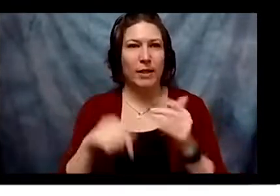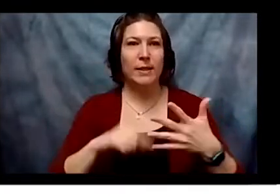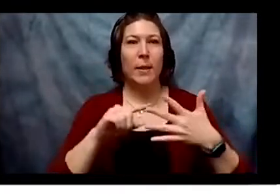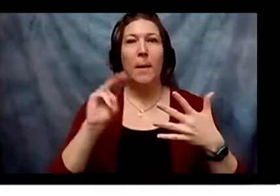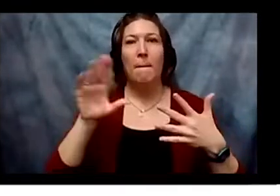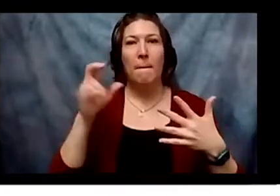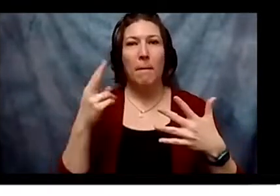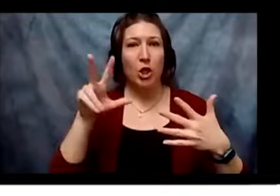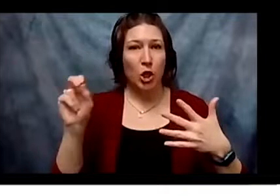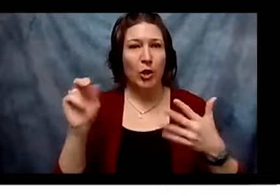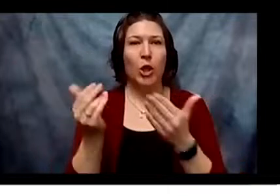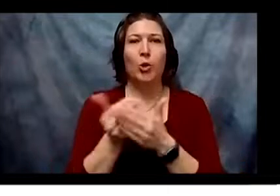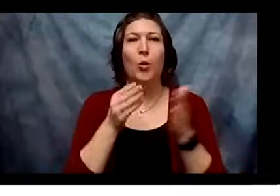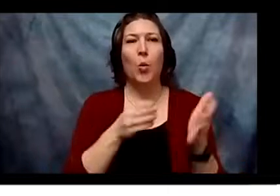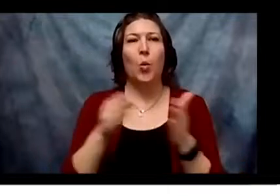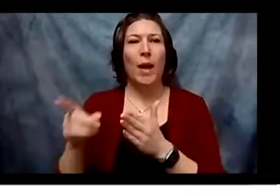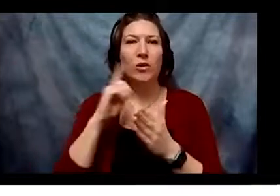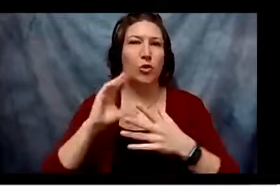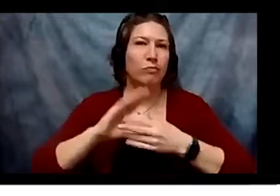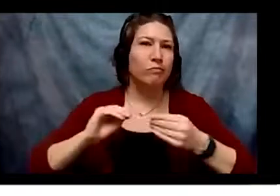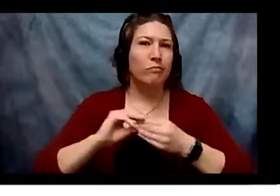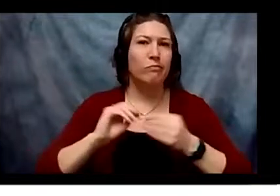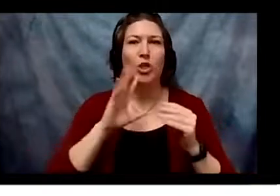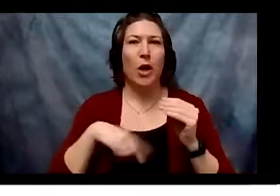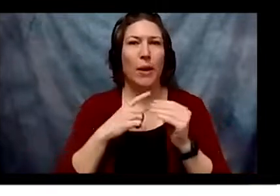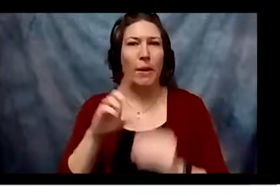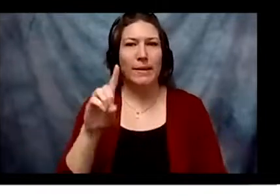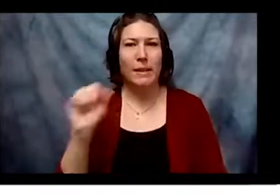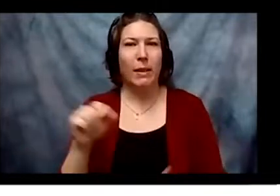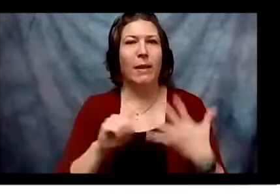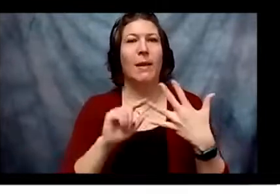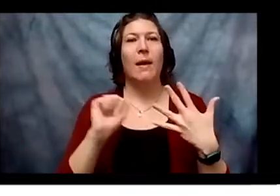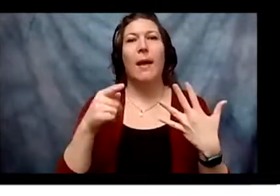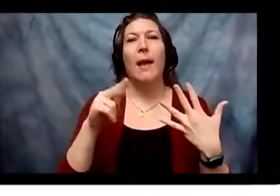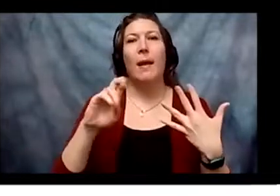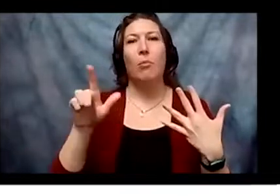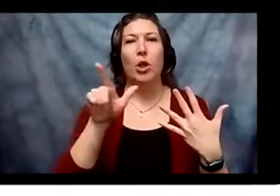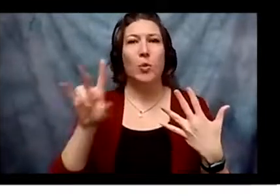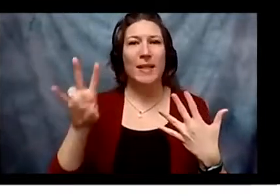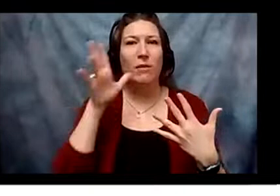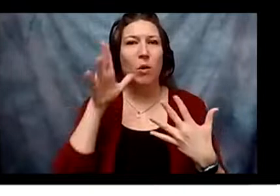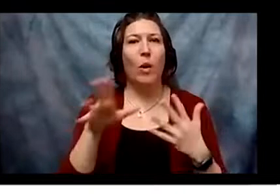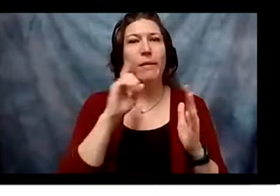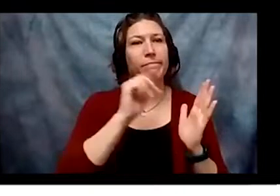new ways to talk about disability. On April 27th we'll highlight the voices of students